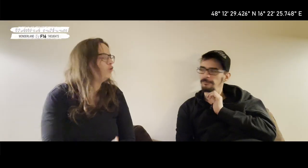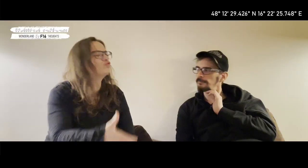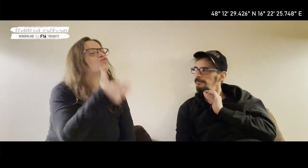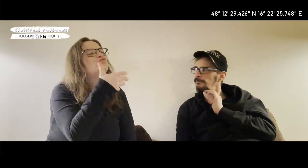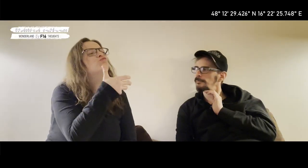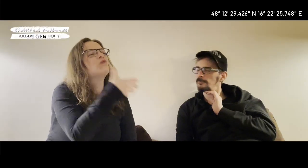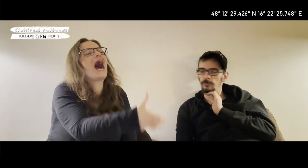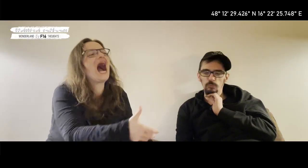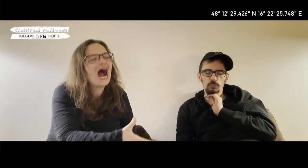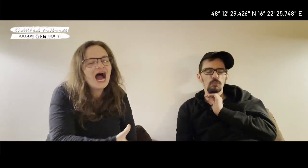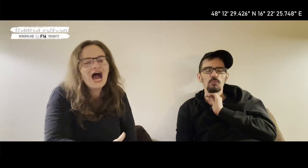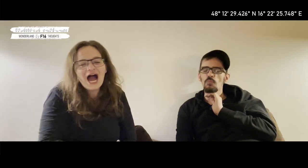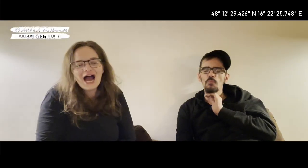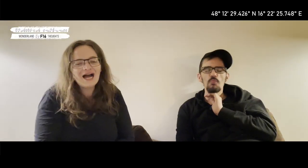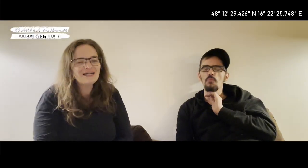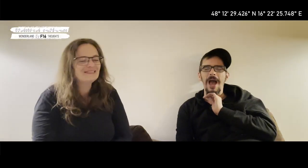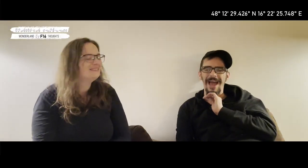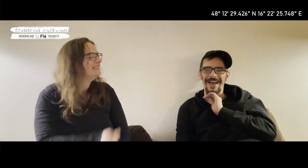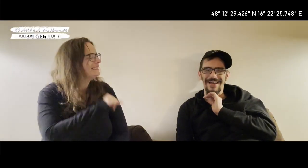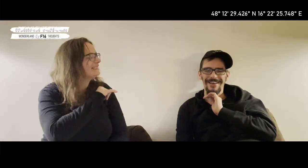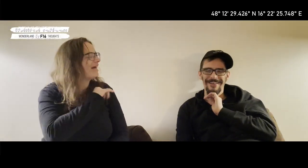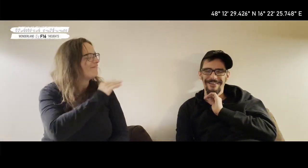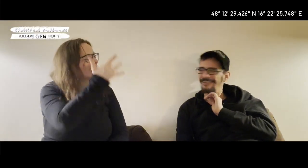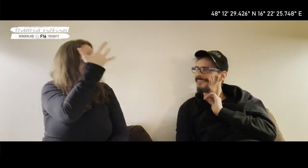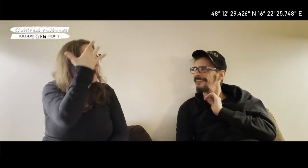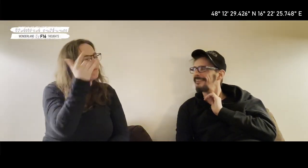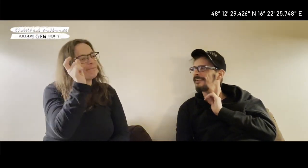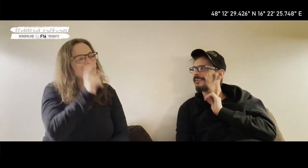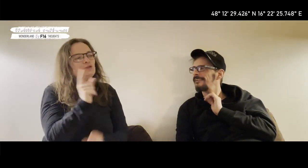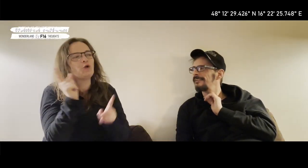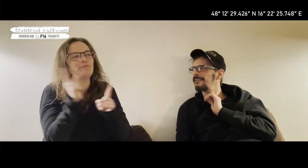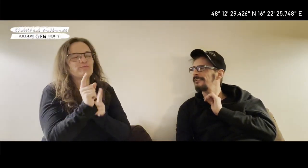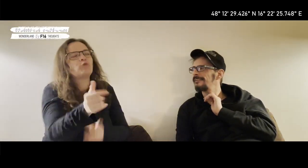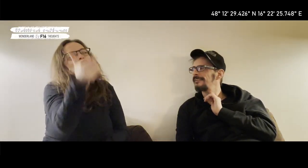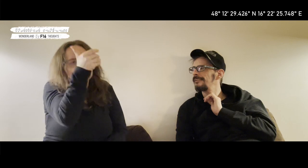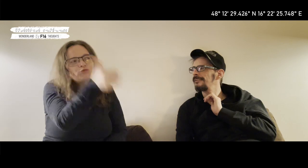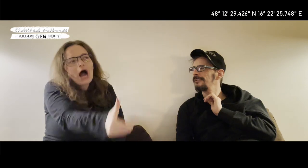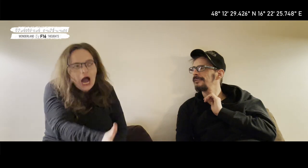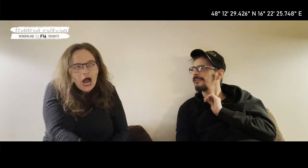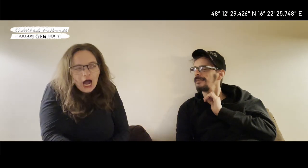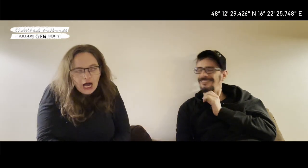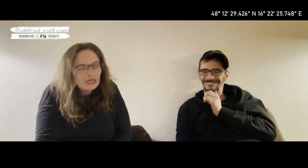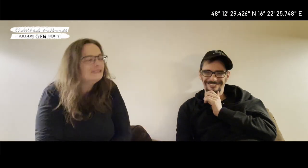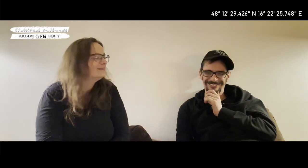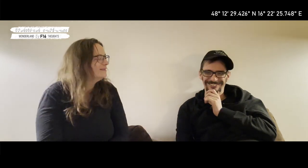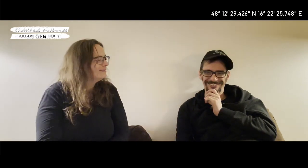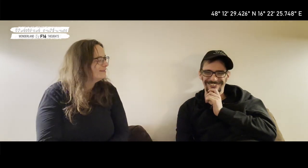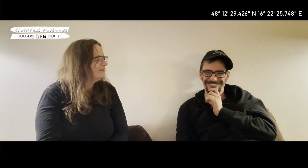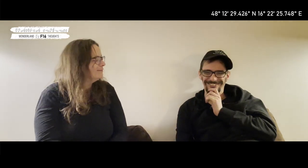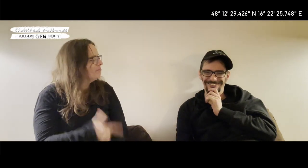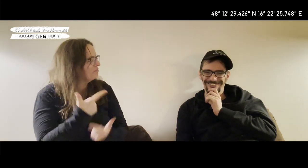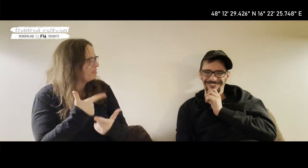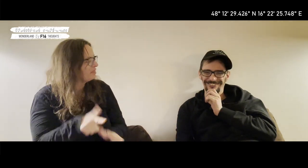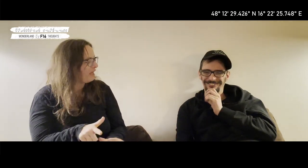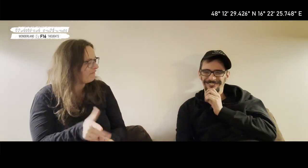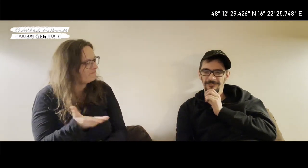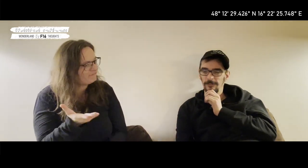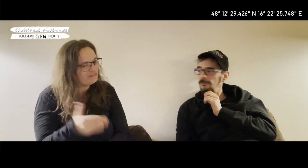Now that was a kiss! A warm kiss. It is also quite normal to give a stranger a kiss like that. Is that allowed? - She can do that.